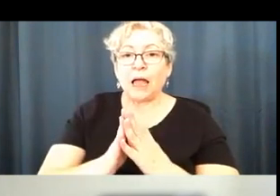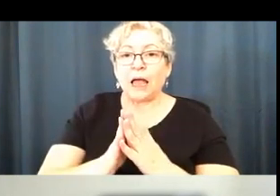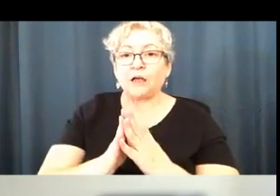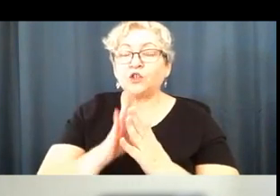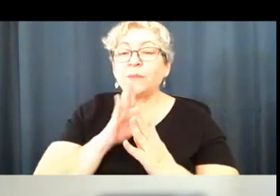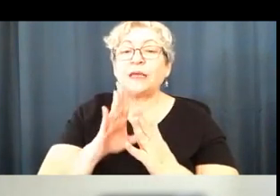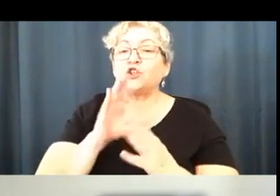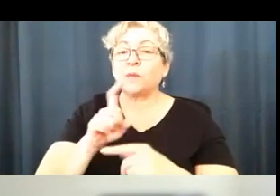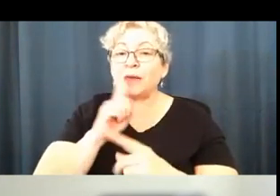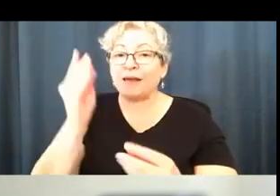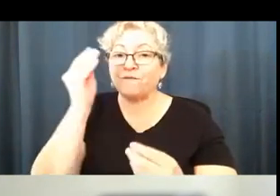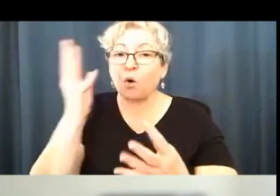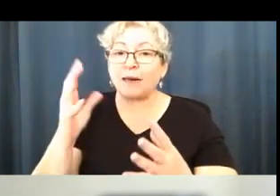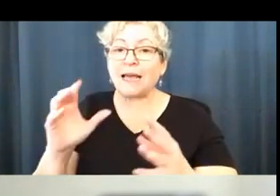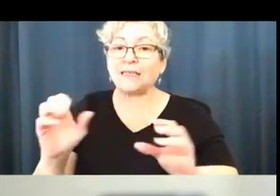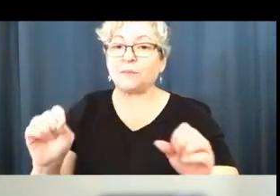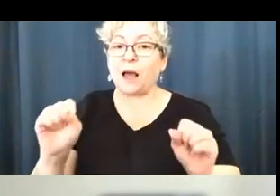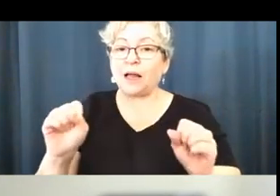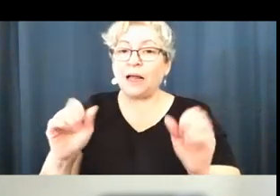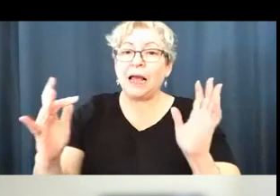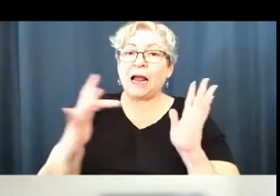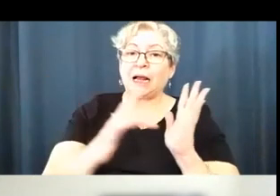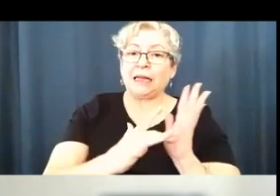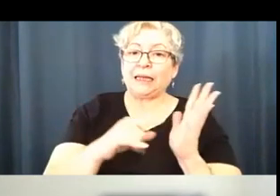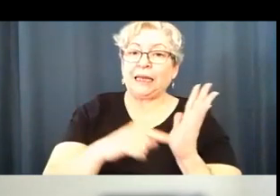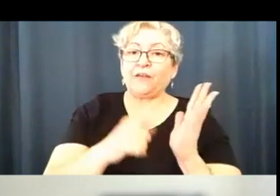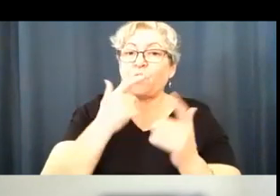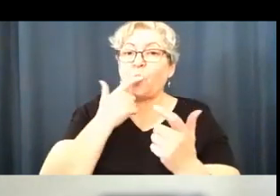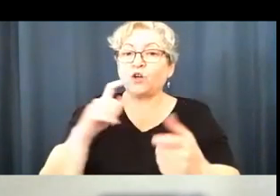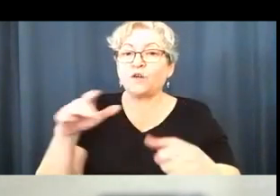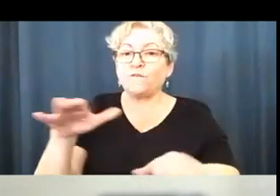For example, click here to watch full name of workshop,